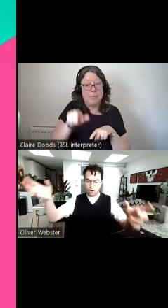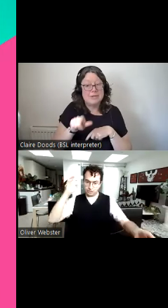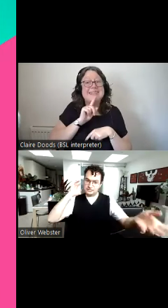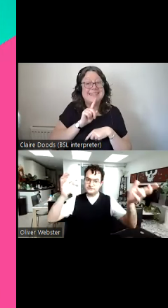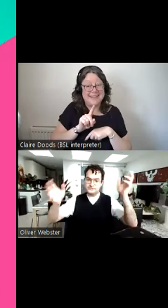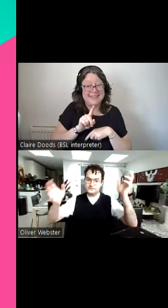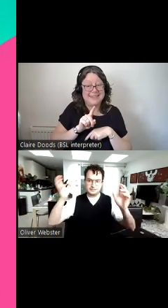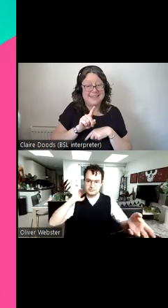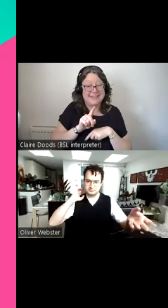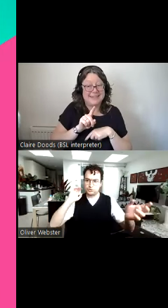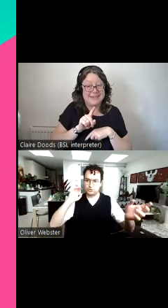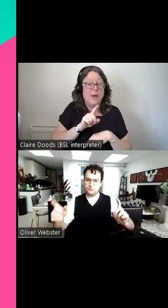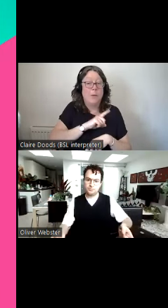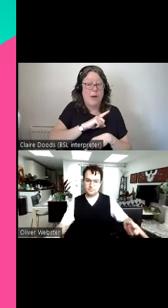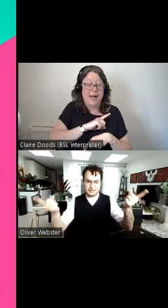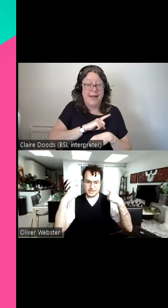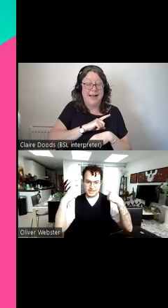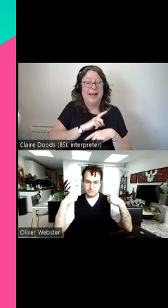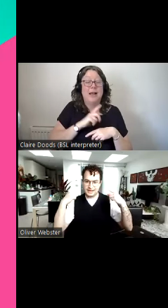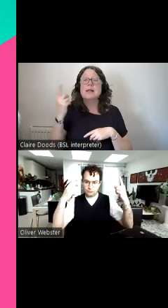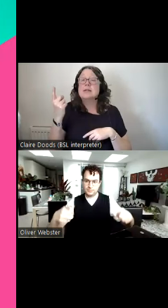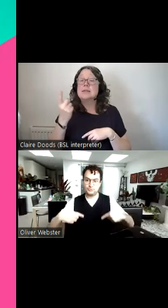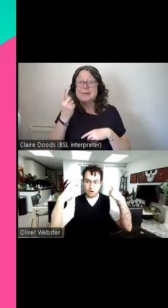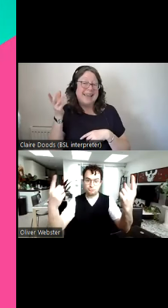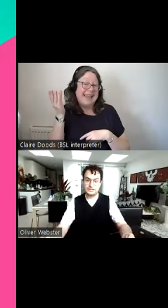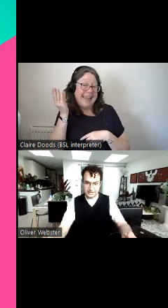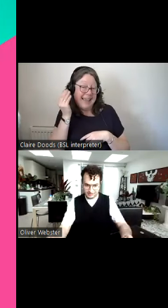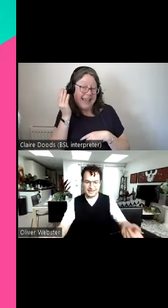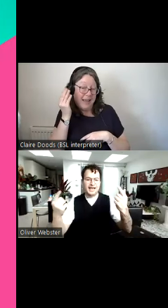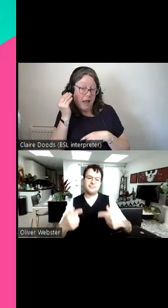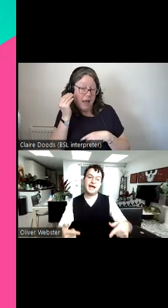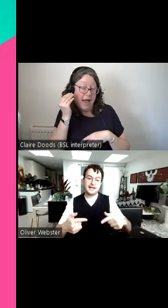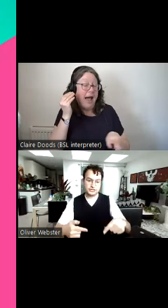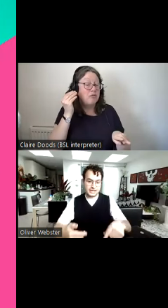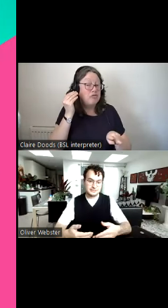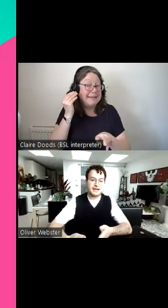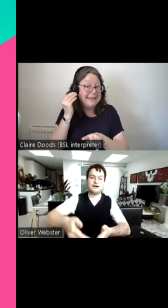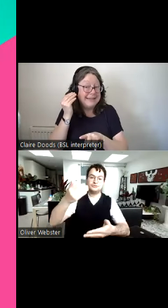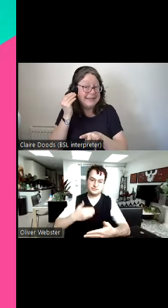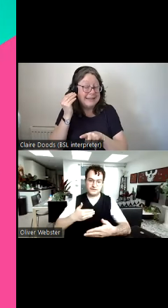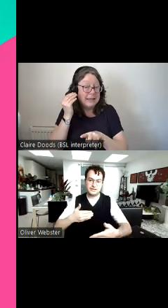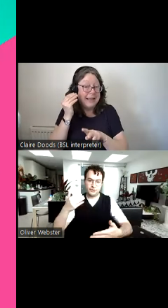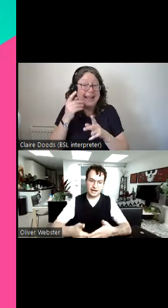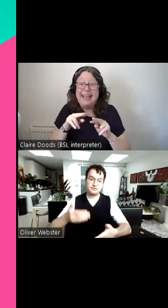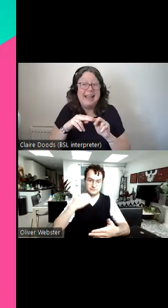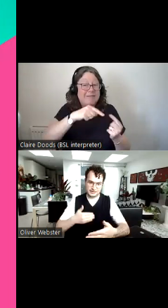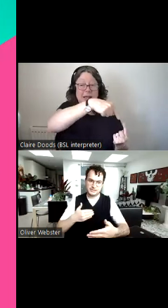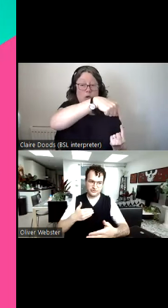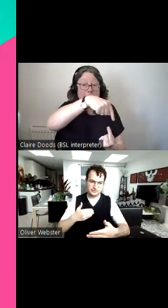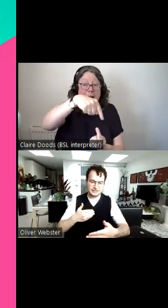it creates a cognitive dissonance between what people are hearing and what people are reading. That actually takes them out of the video and out of the experience.